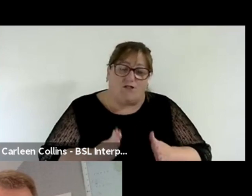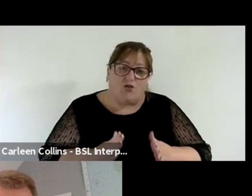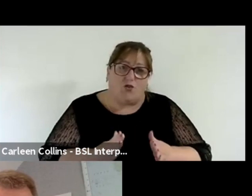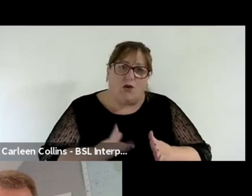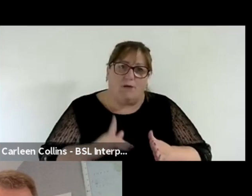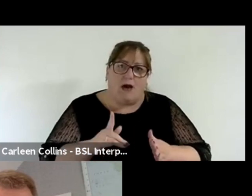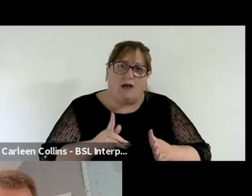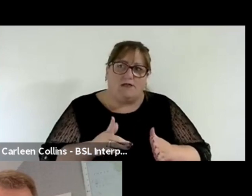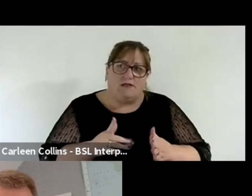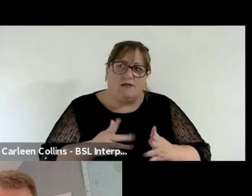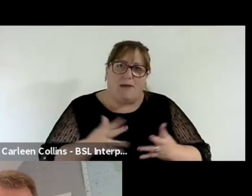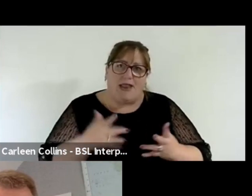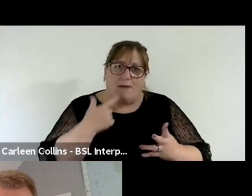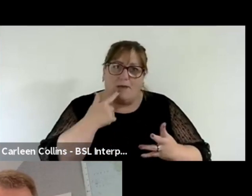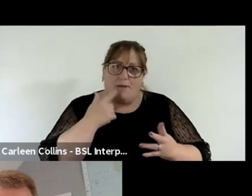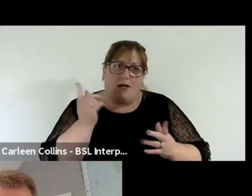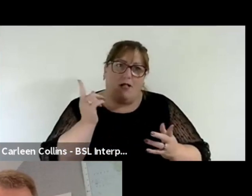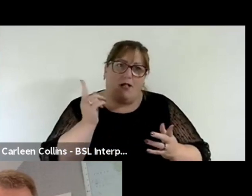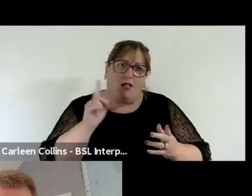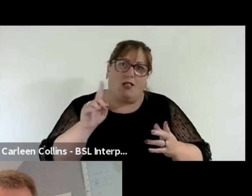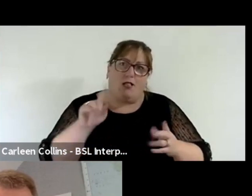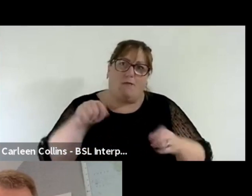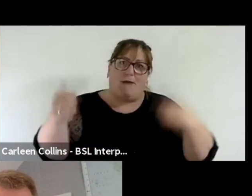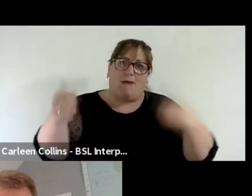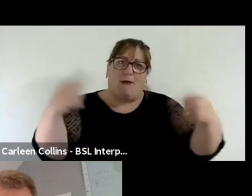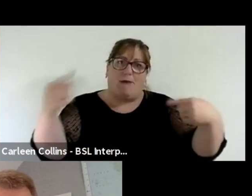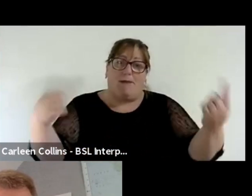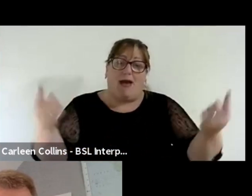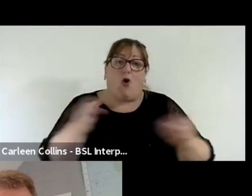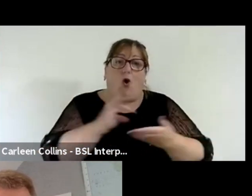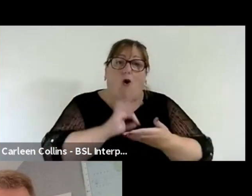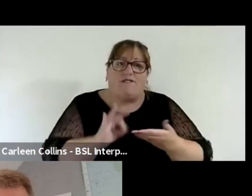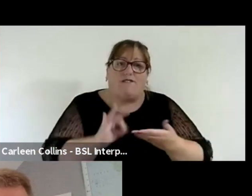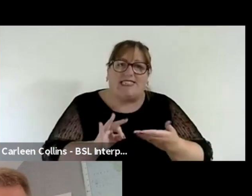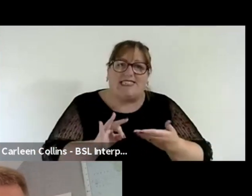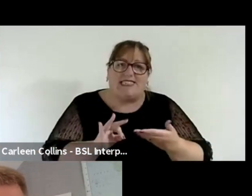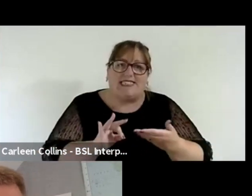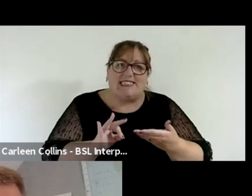One question was how would you accommodate a disabled person who needs to mainly work from home now you are returning to the office? This is my biggest working barrier.